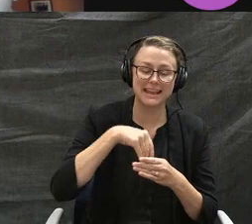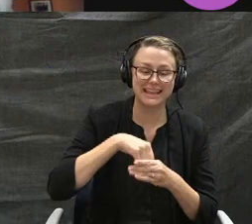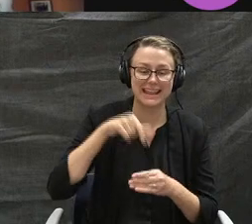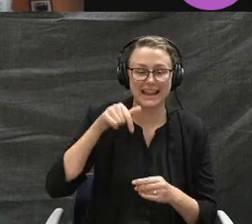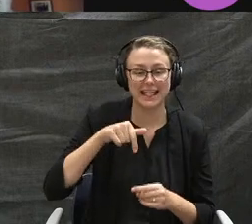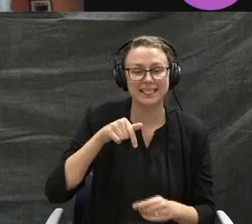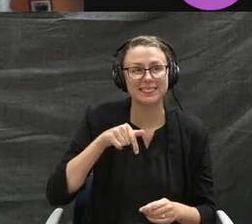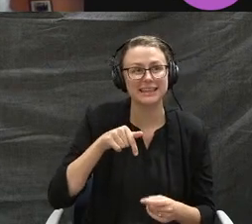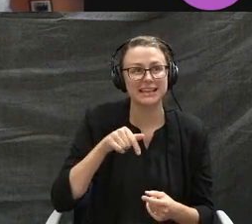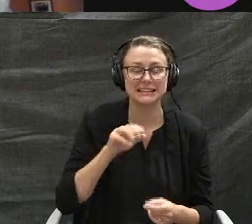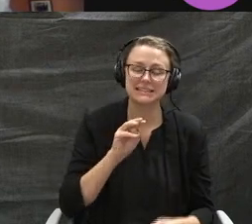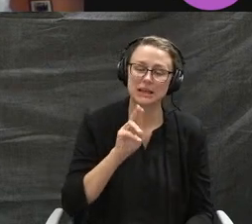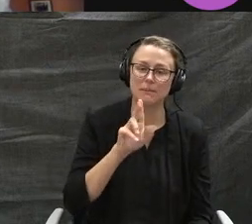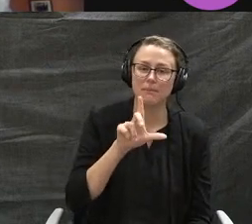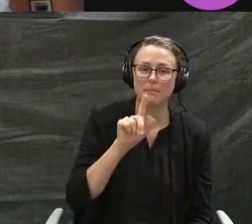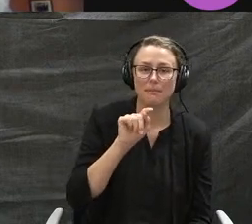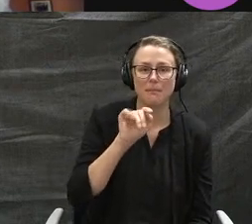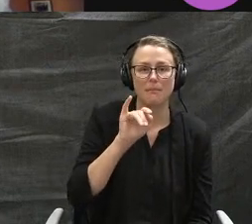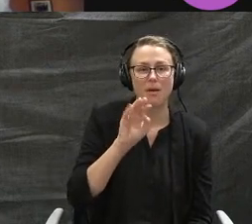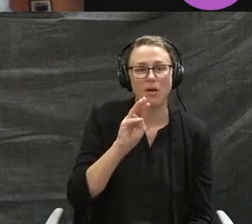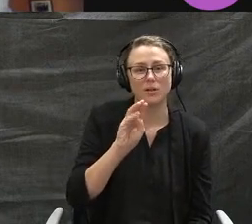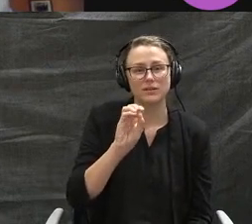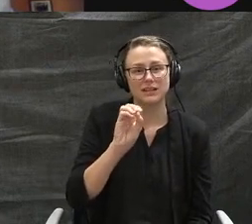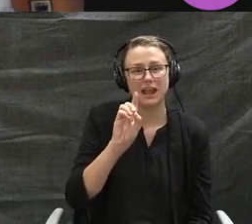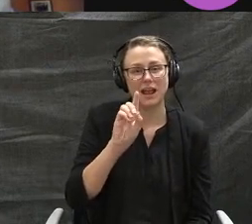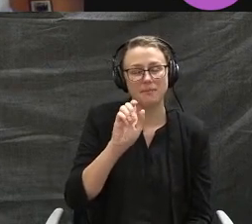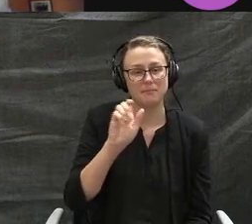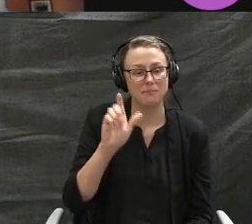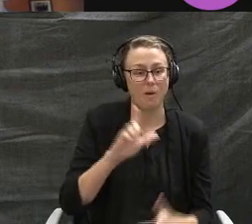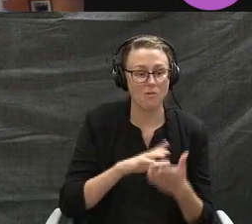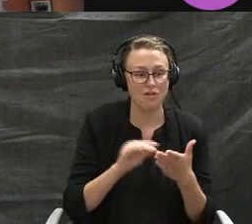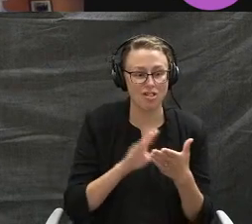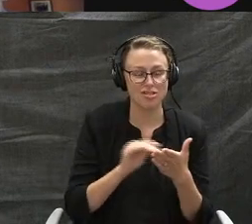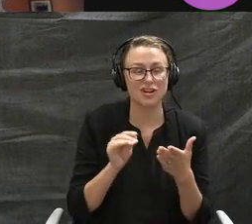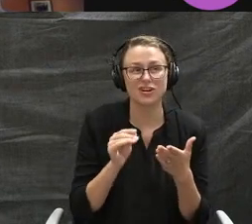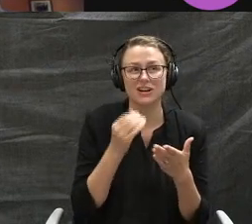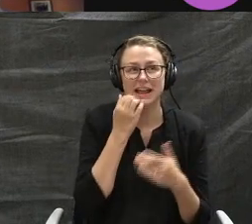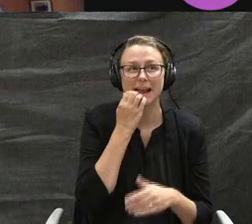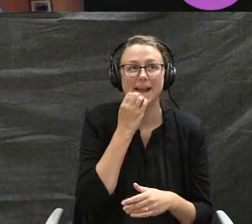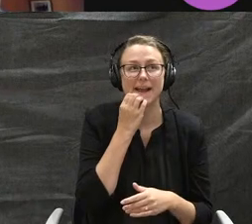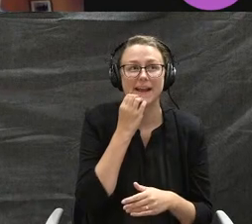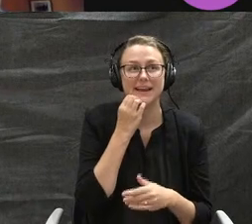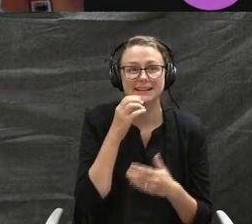be in this multimodal learning. You know? Environment.